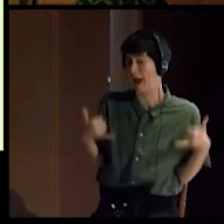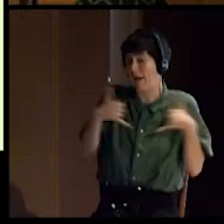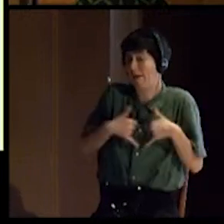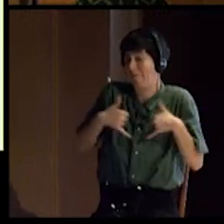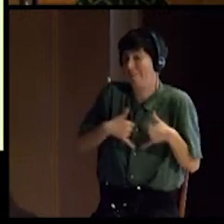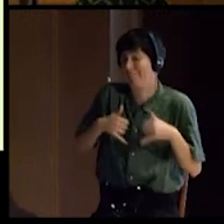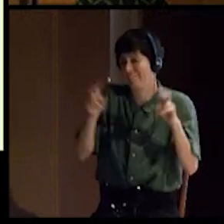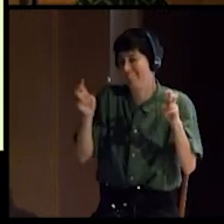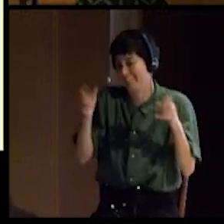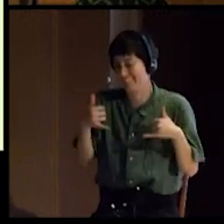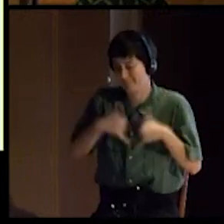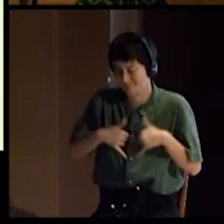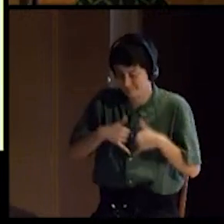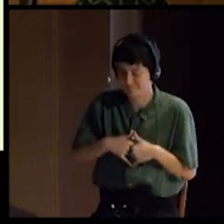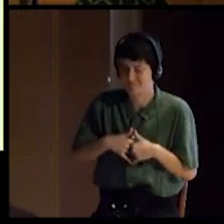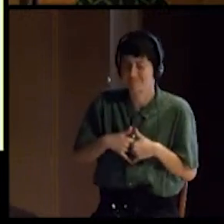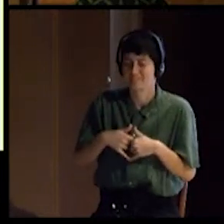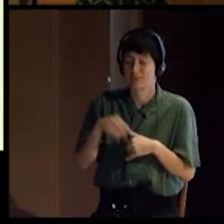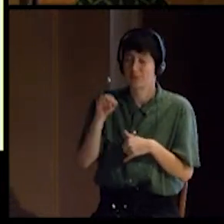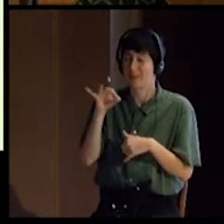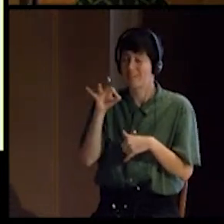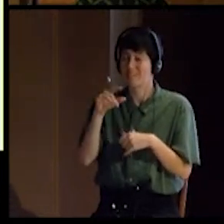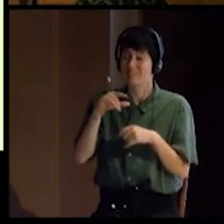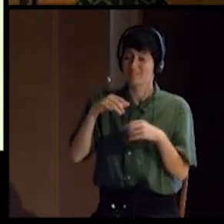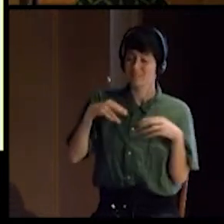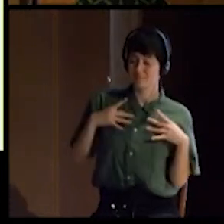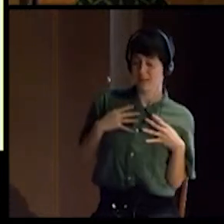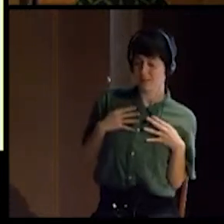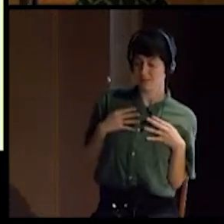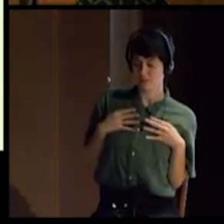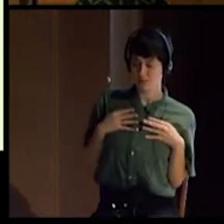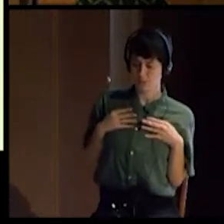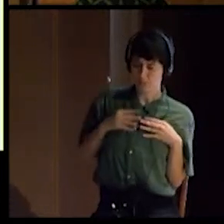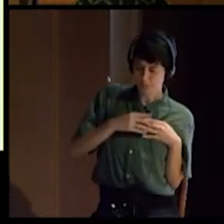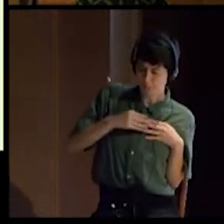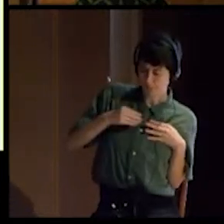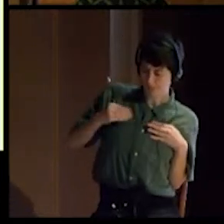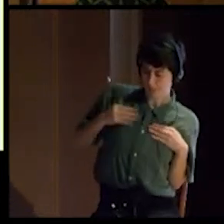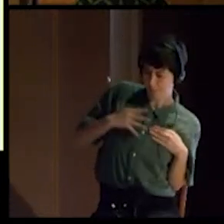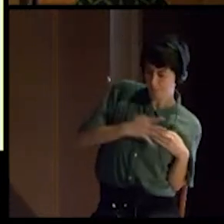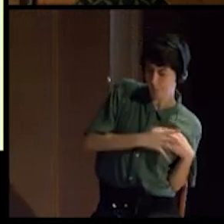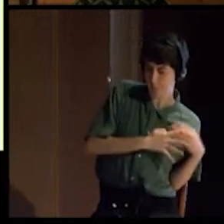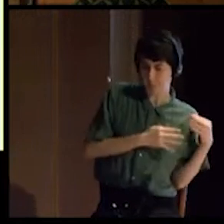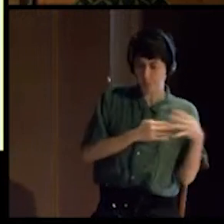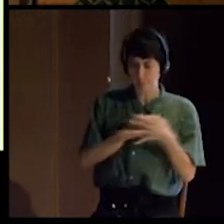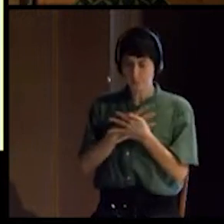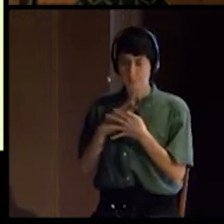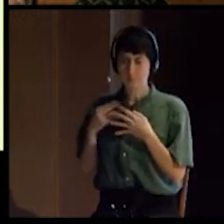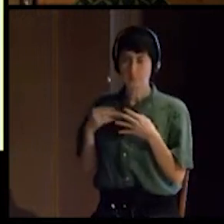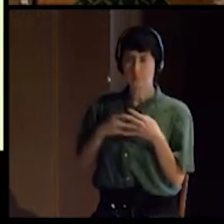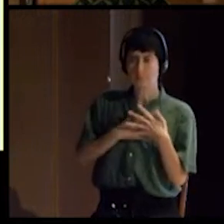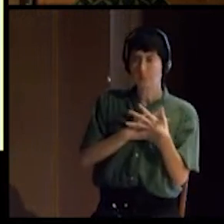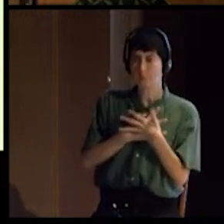and they overlap with each other a lot, and, you know, basically make a really deep plumage.